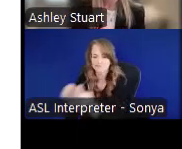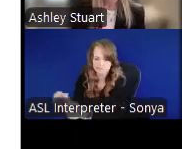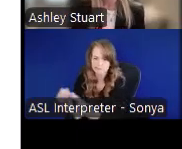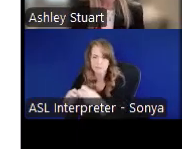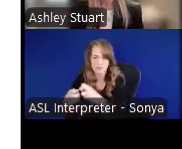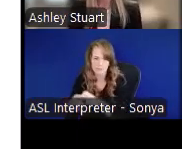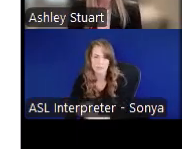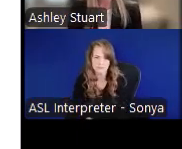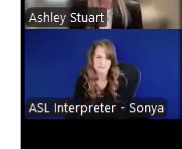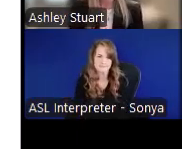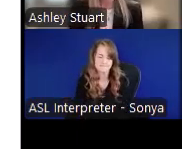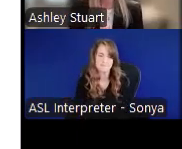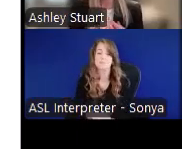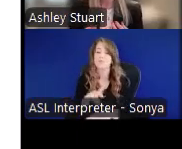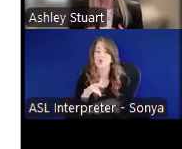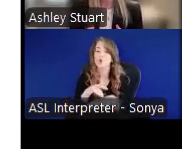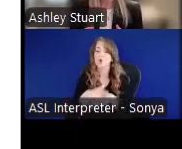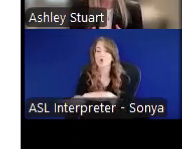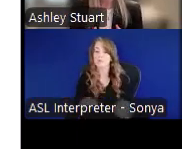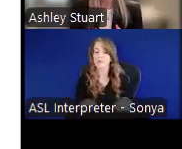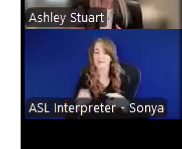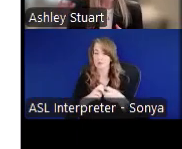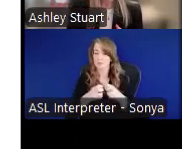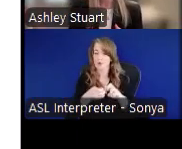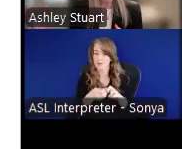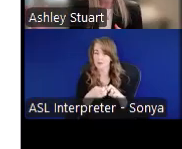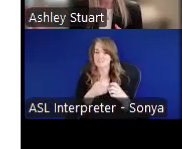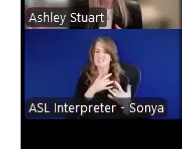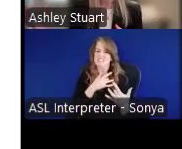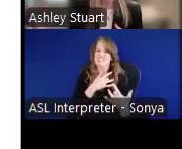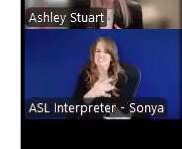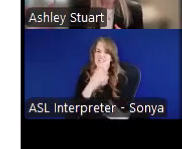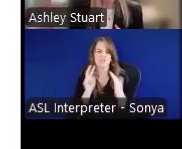problems tend to predict long term outcomes, including